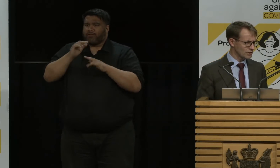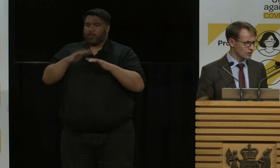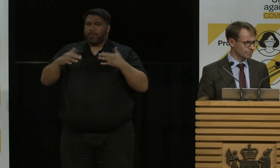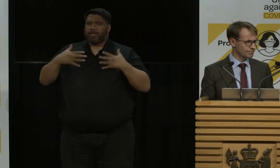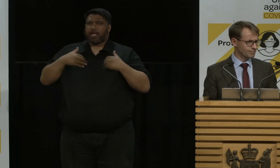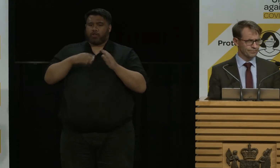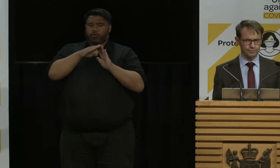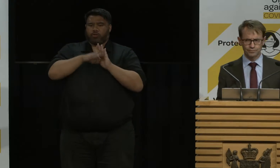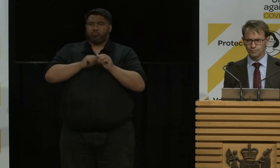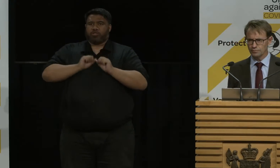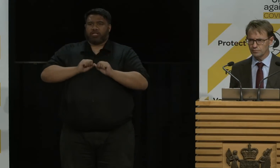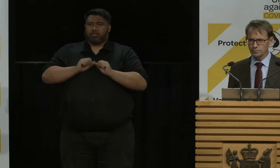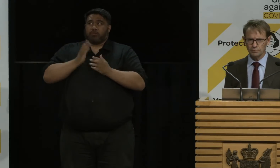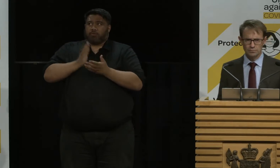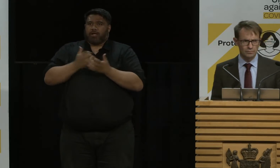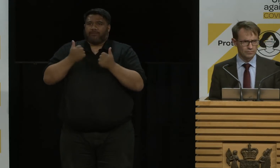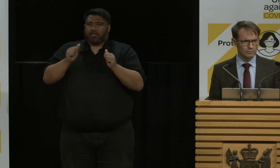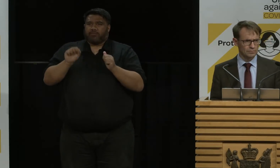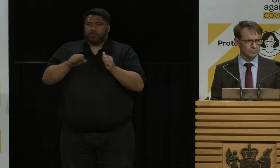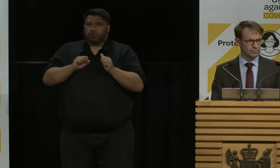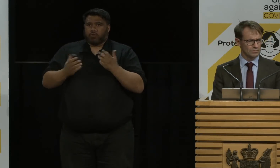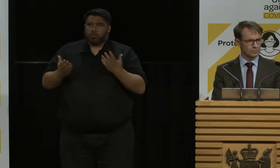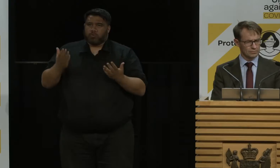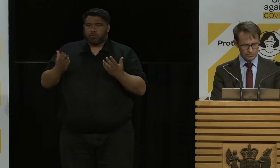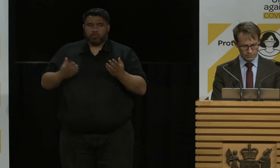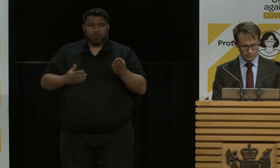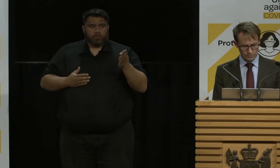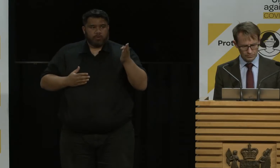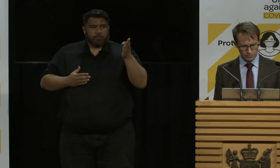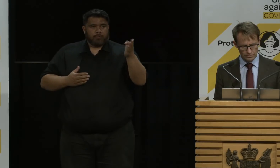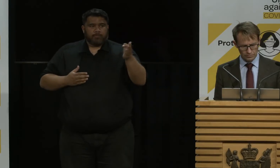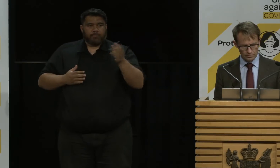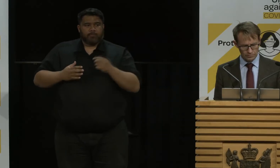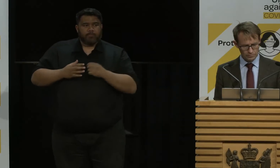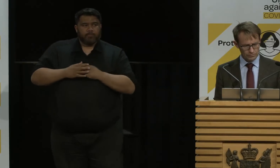the country moves to that and when the Auckland boundary goes down because that will give us